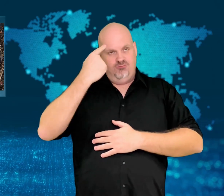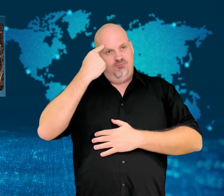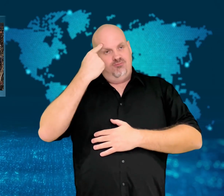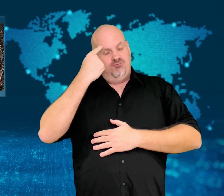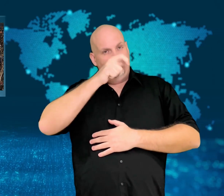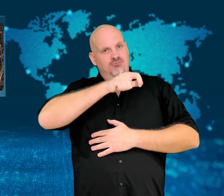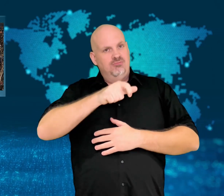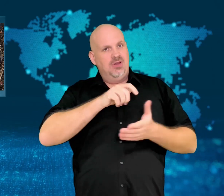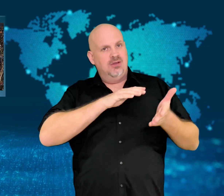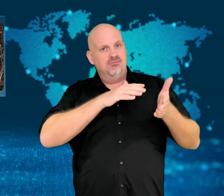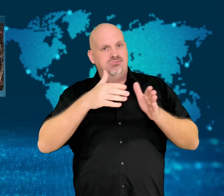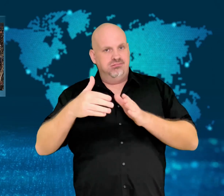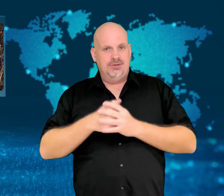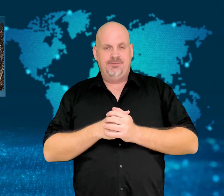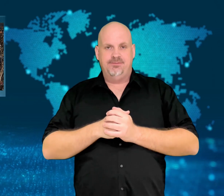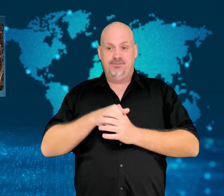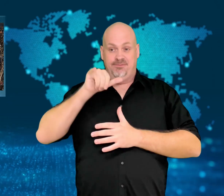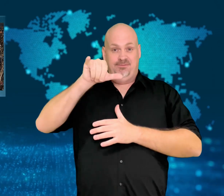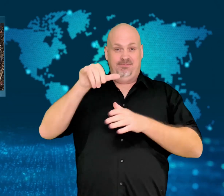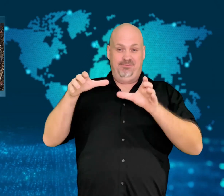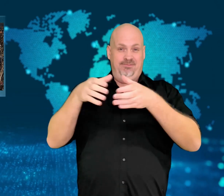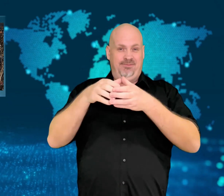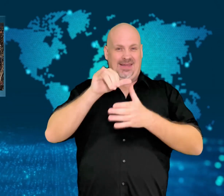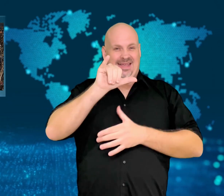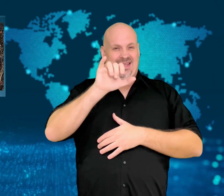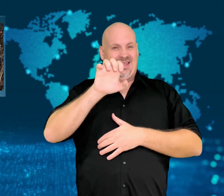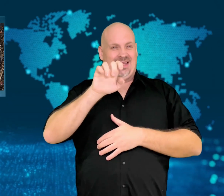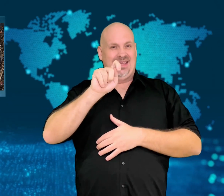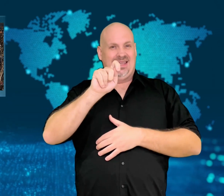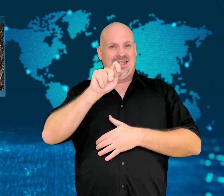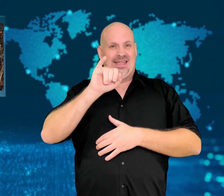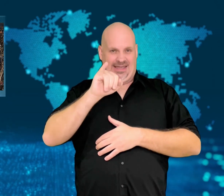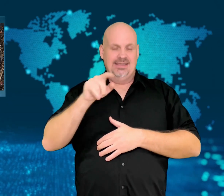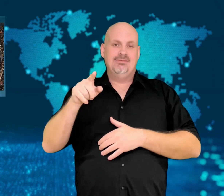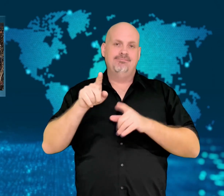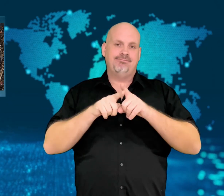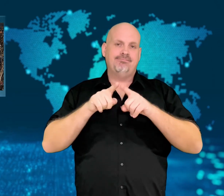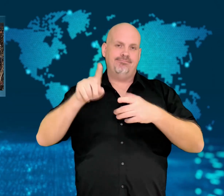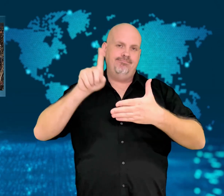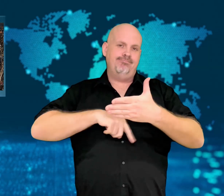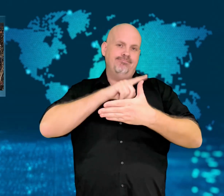declared Monday to be a public holiday to mourn the victims of the crash.